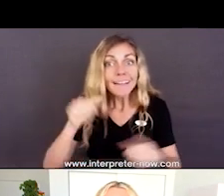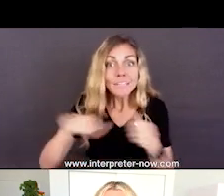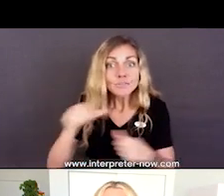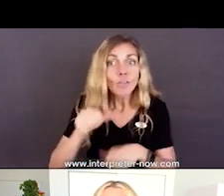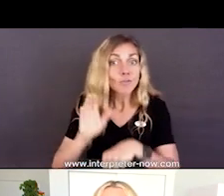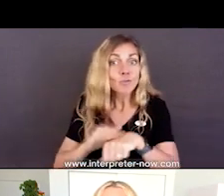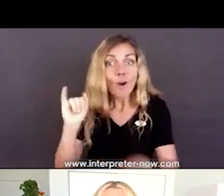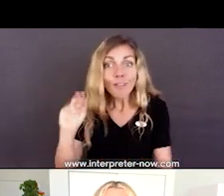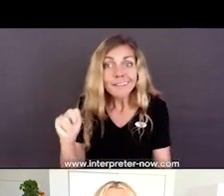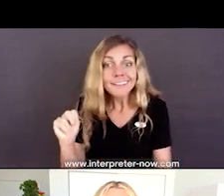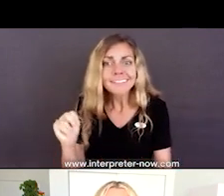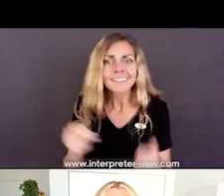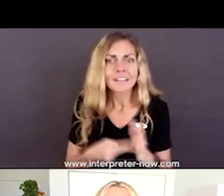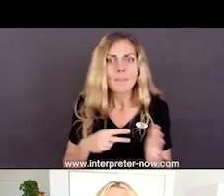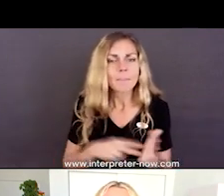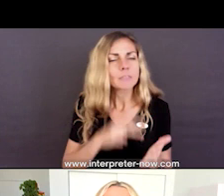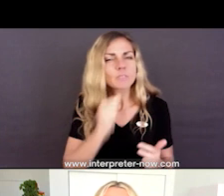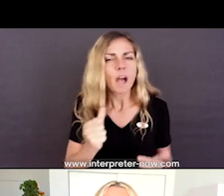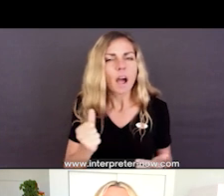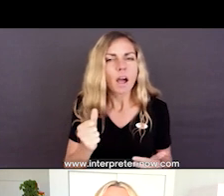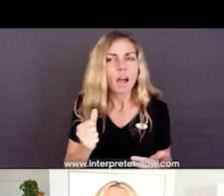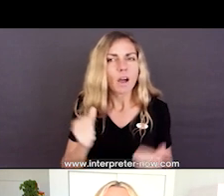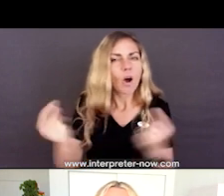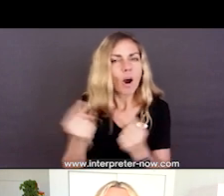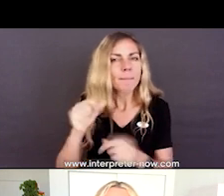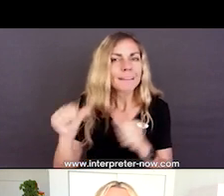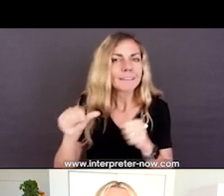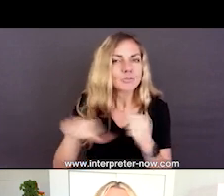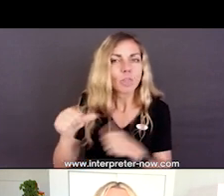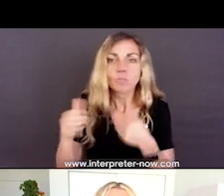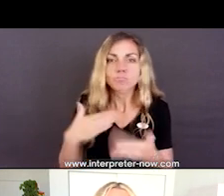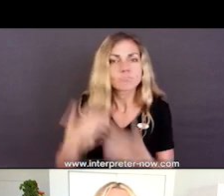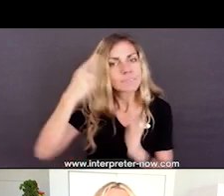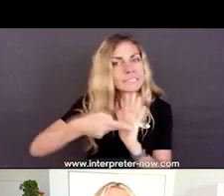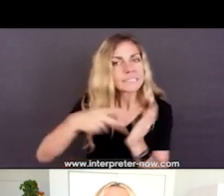yourselves in, so that you're not unintentionally harming each other.